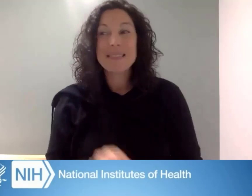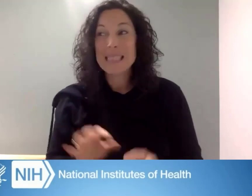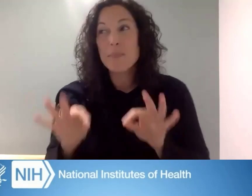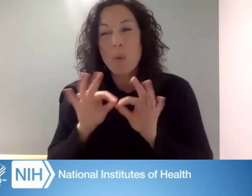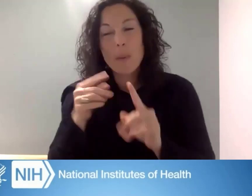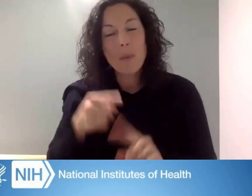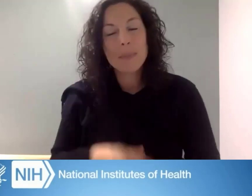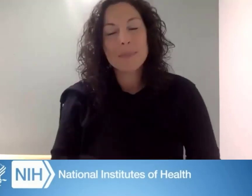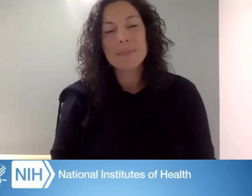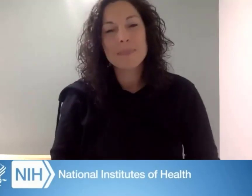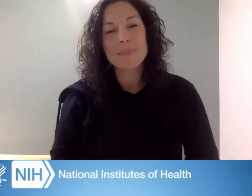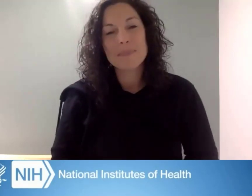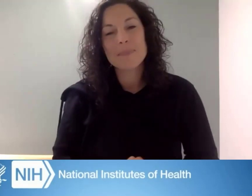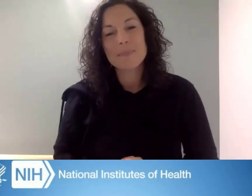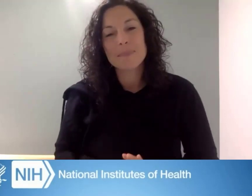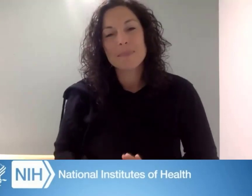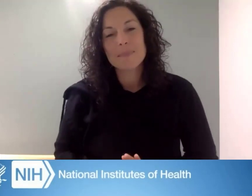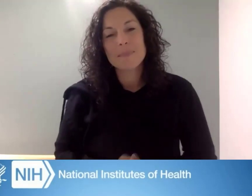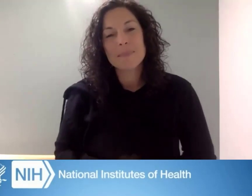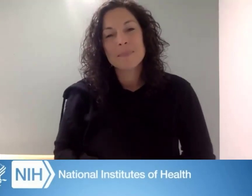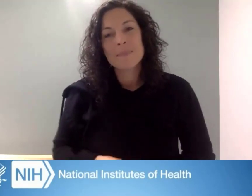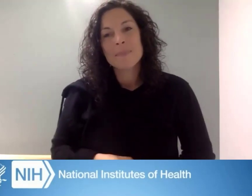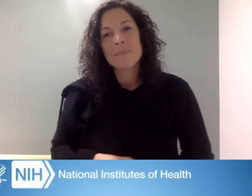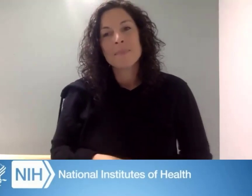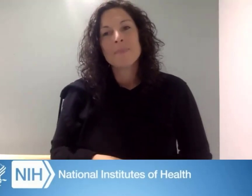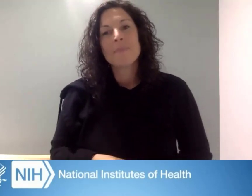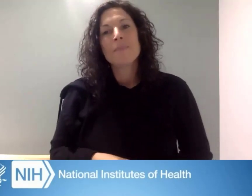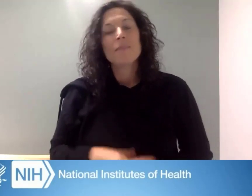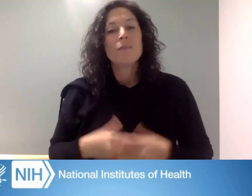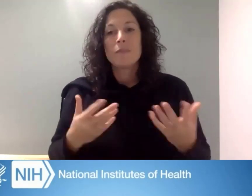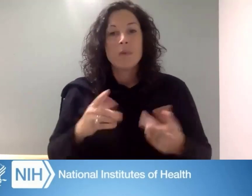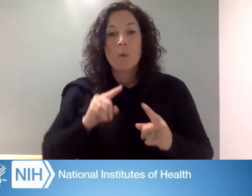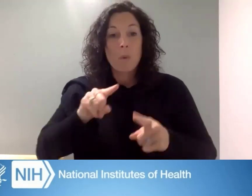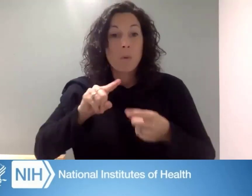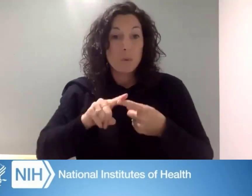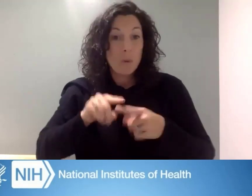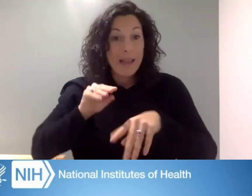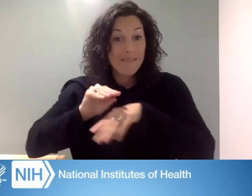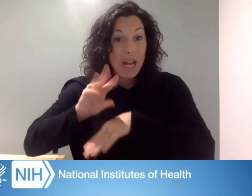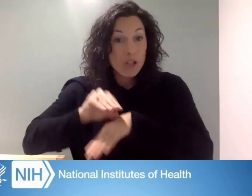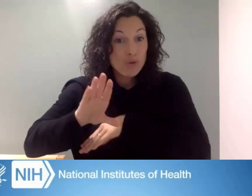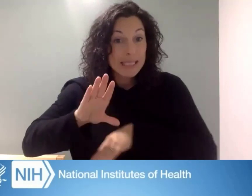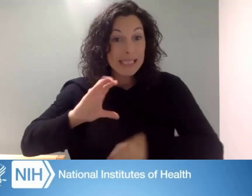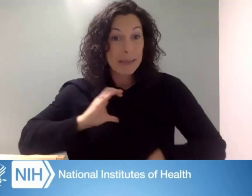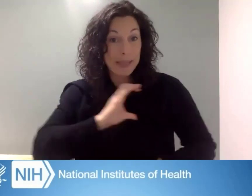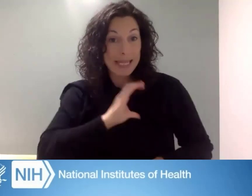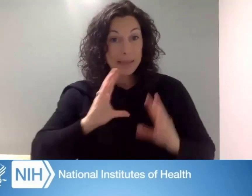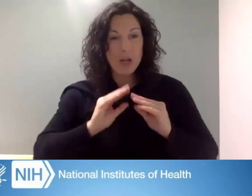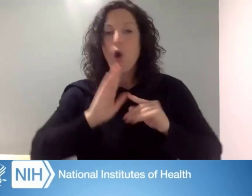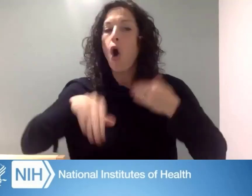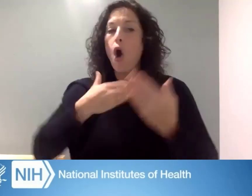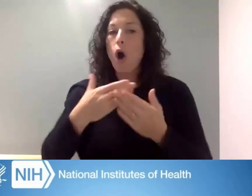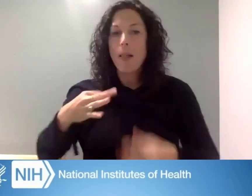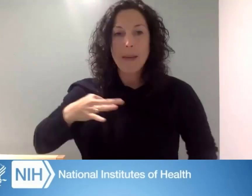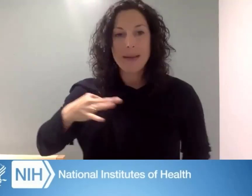So when it goes to the advisory committee meeting ... So all applications have to go to the advisory meeting,